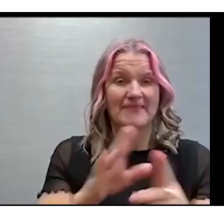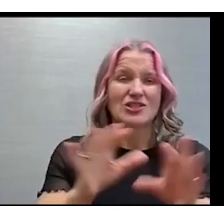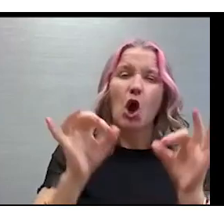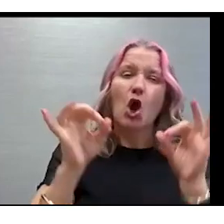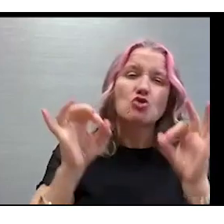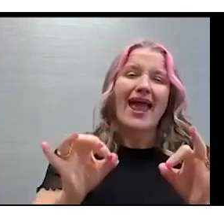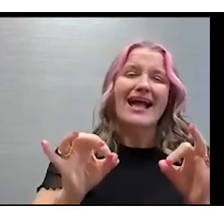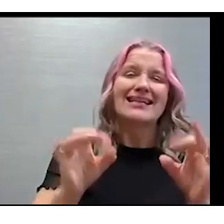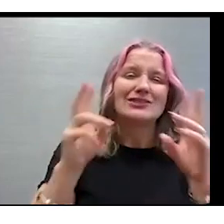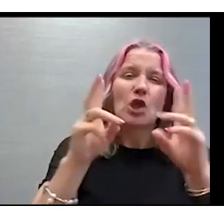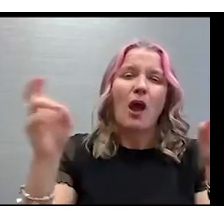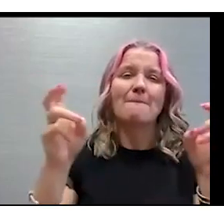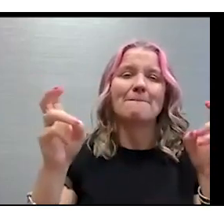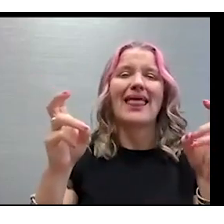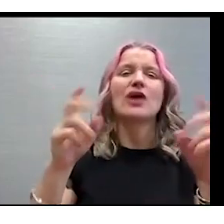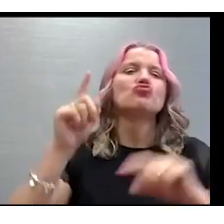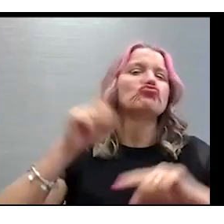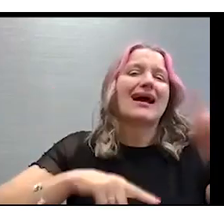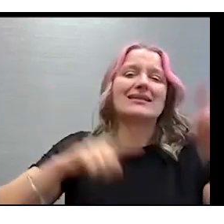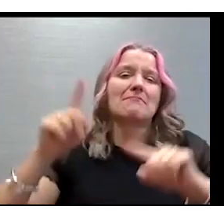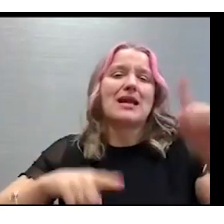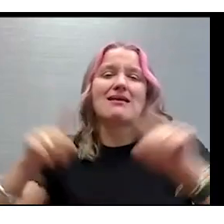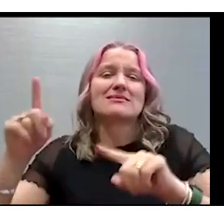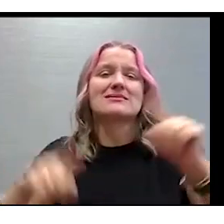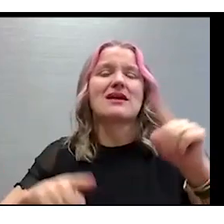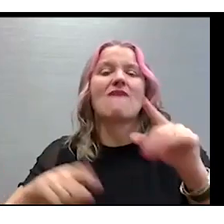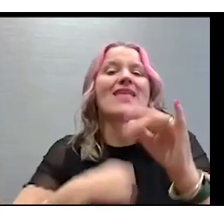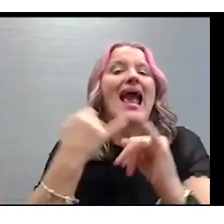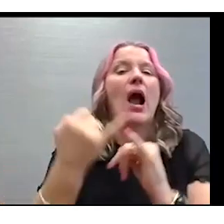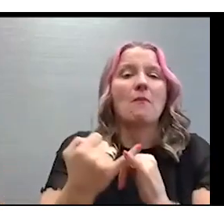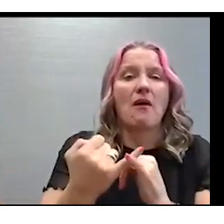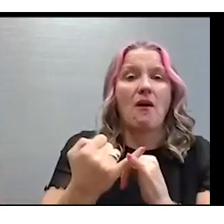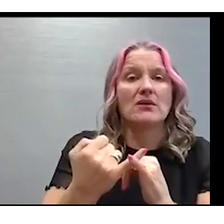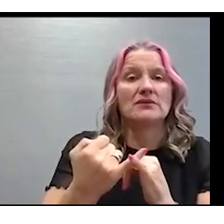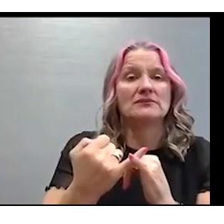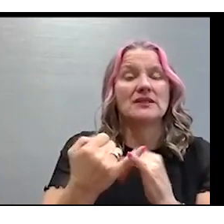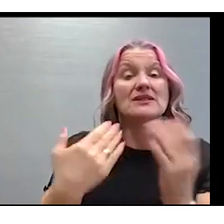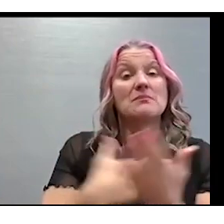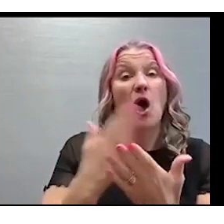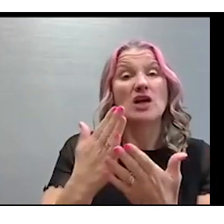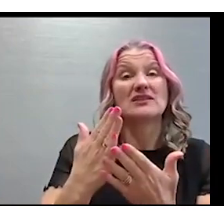but let's say the randomness of the of the output is part of the behaviour, right?